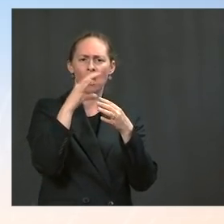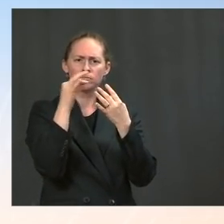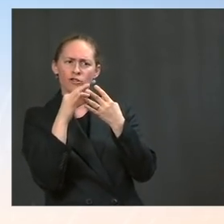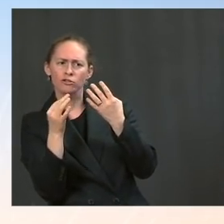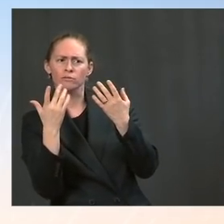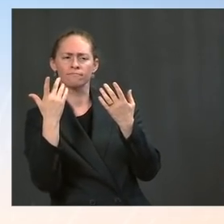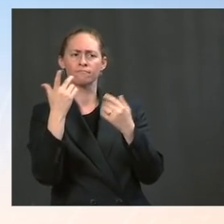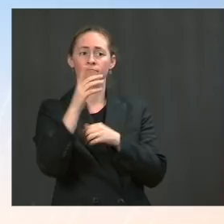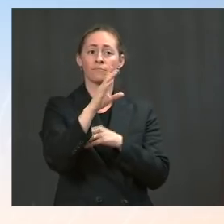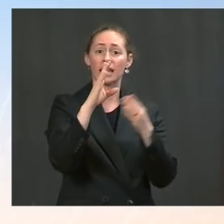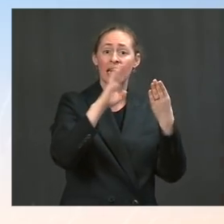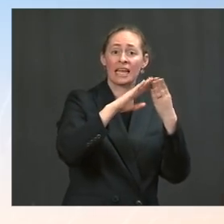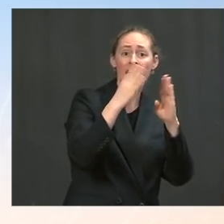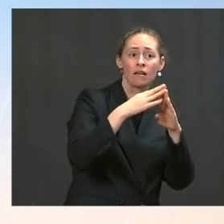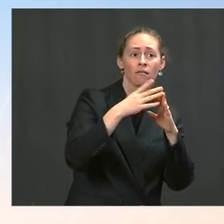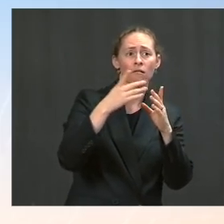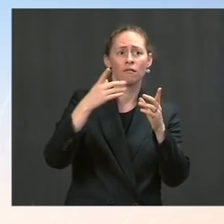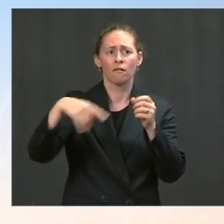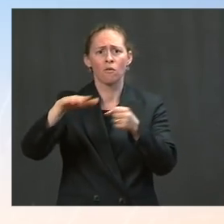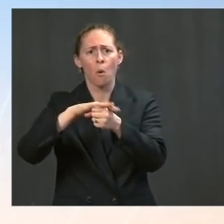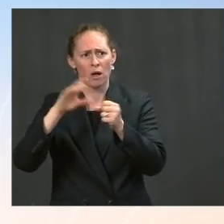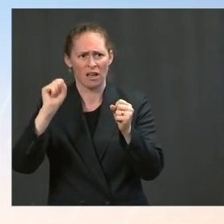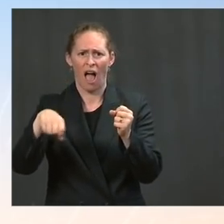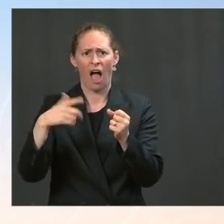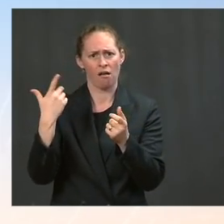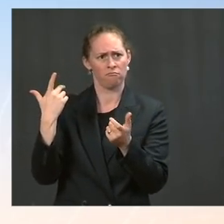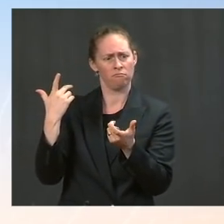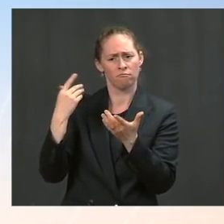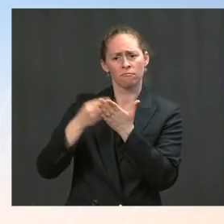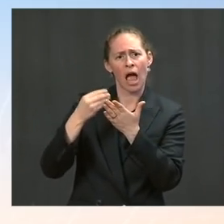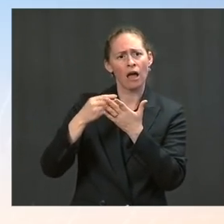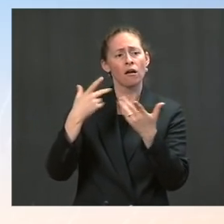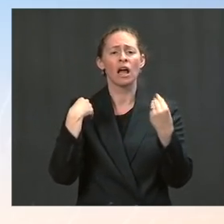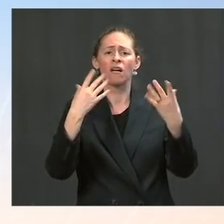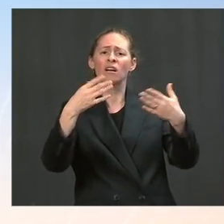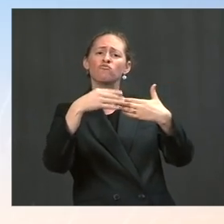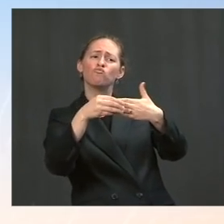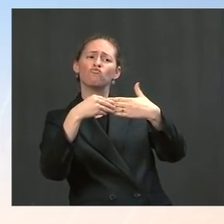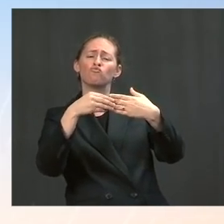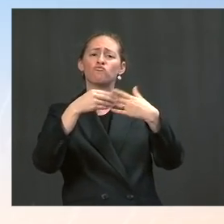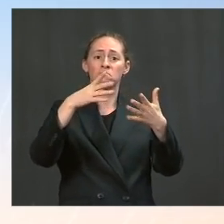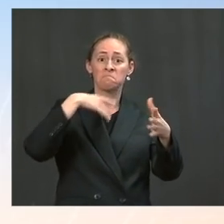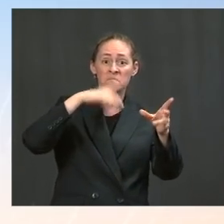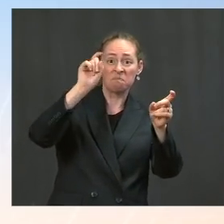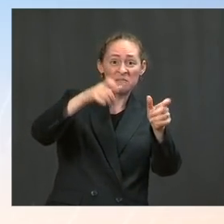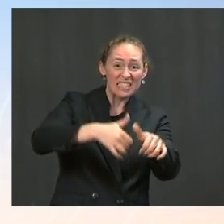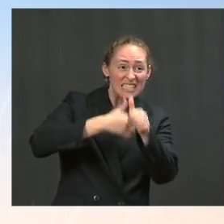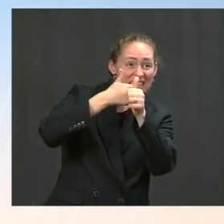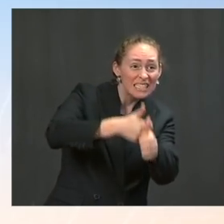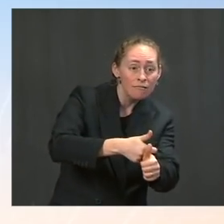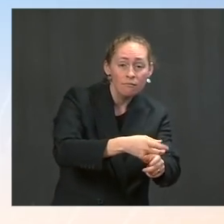And we wanted to provide that flexibility on purpose because one city or town or state does not fit all.